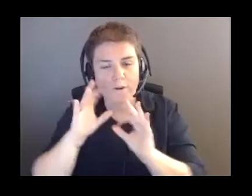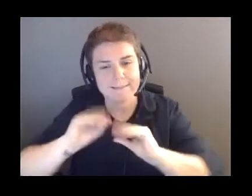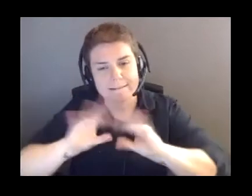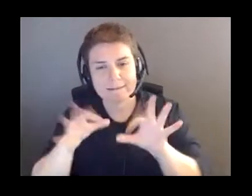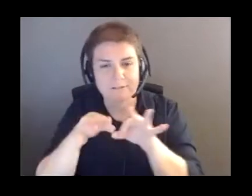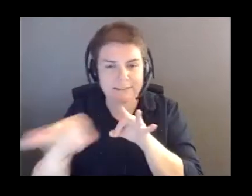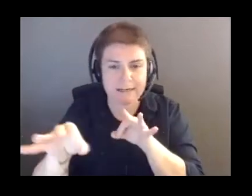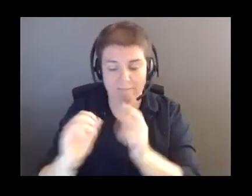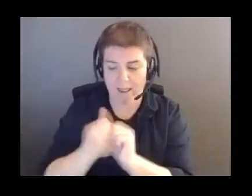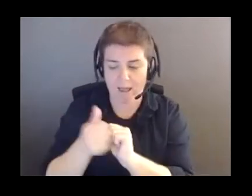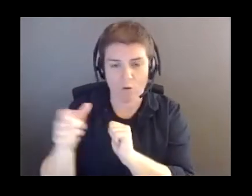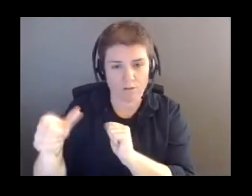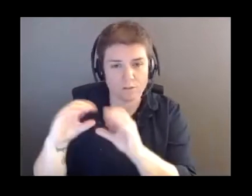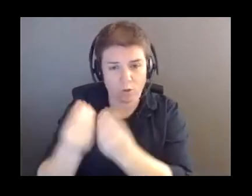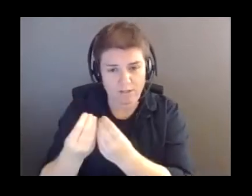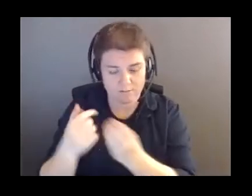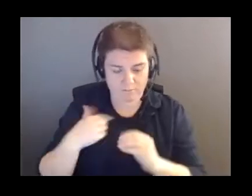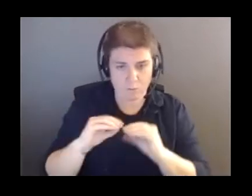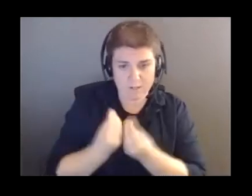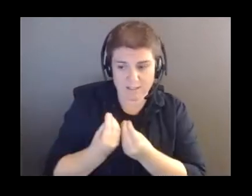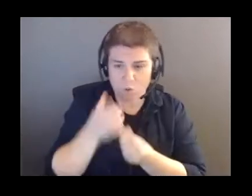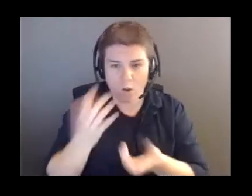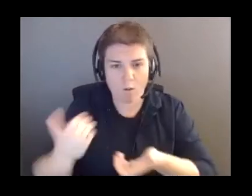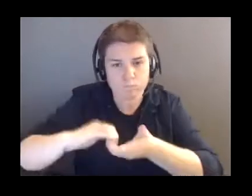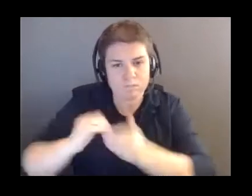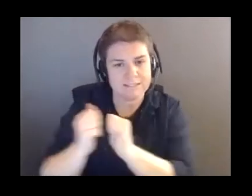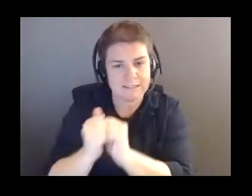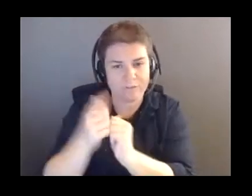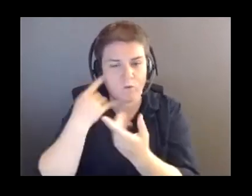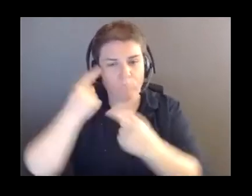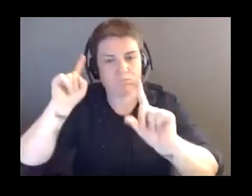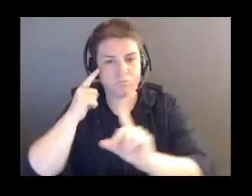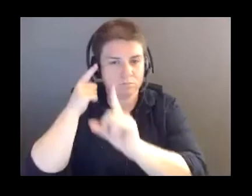how the organizations will work together to achieve this project, and how responsibilities